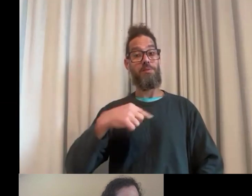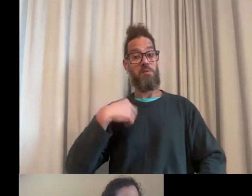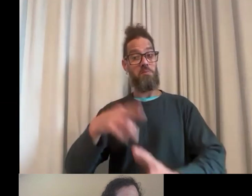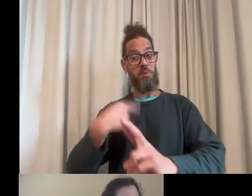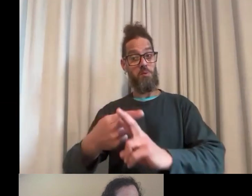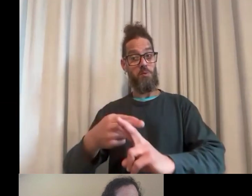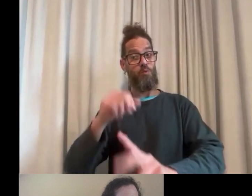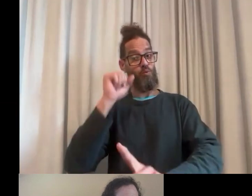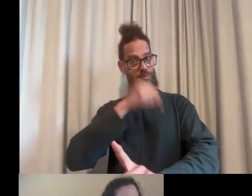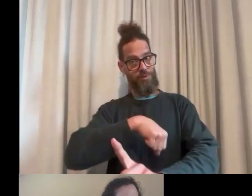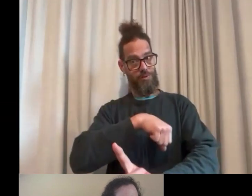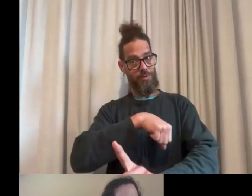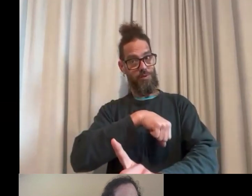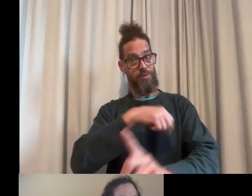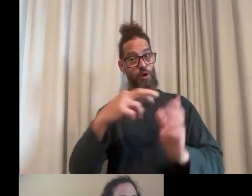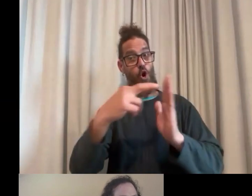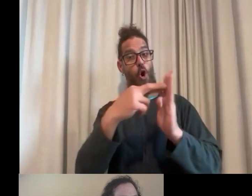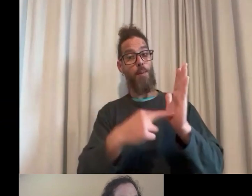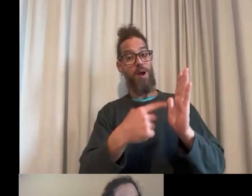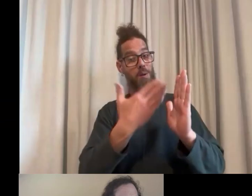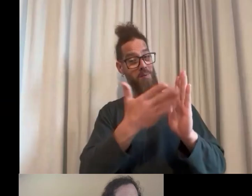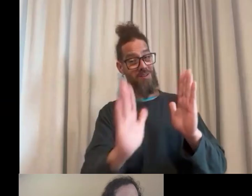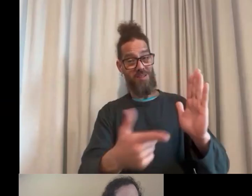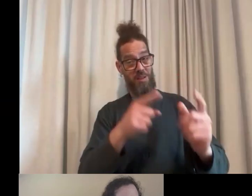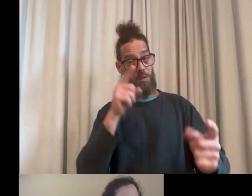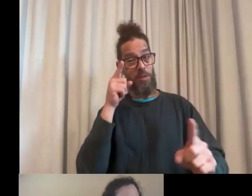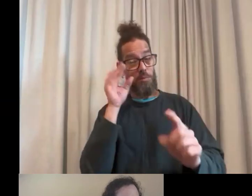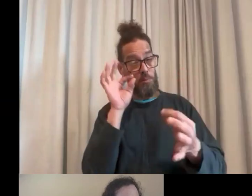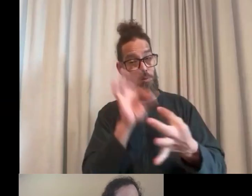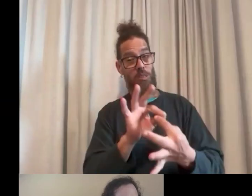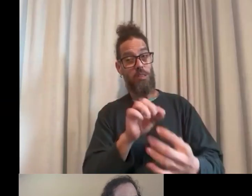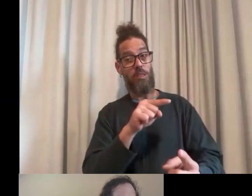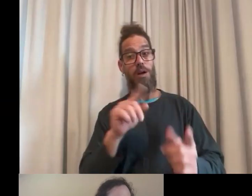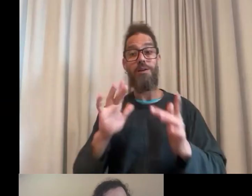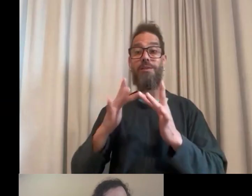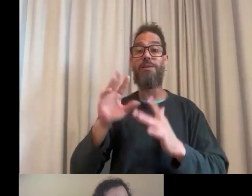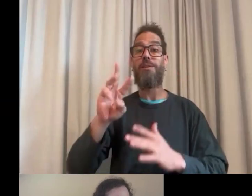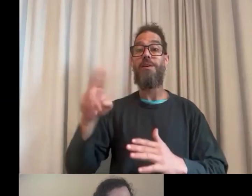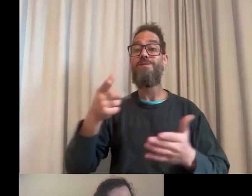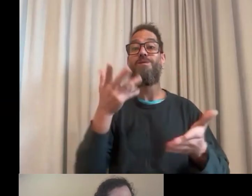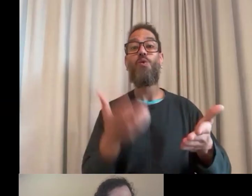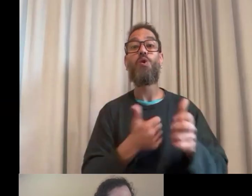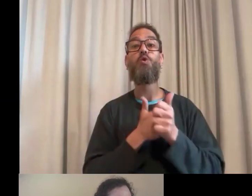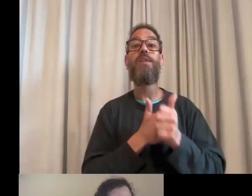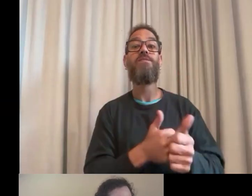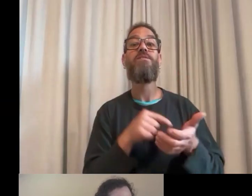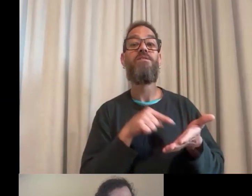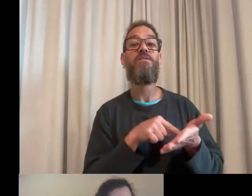Just as I locate it, the answer is yes, the regulations are very precise as to what makes up